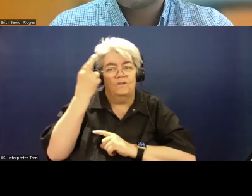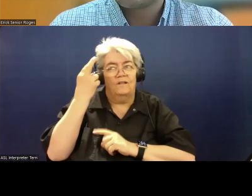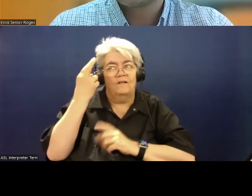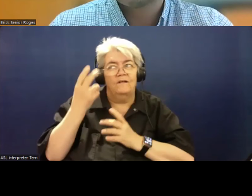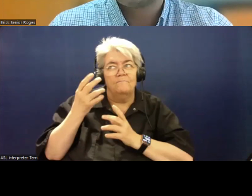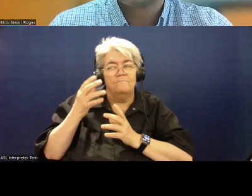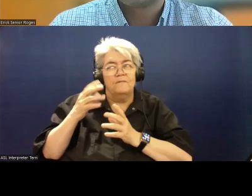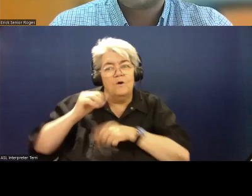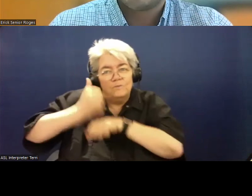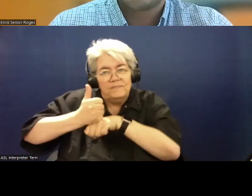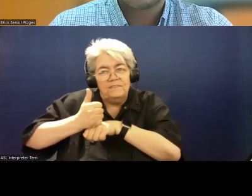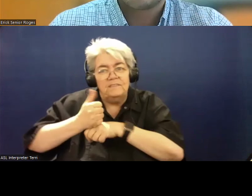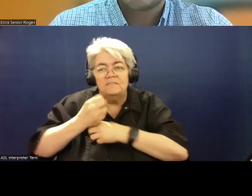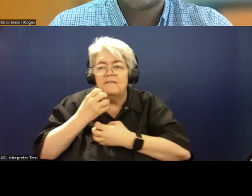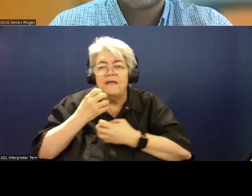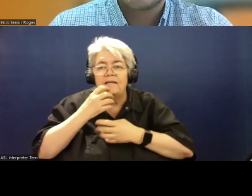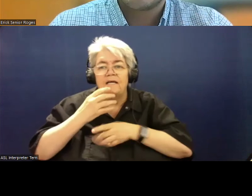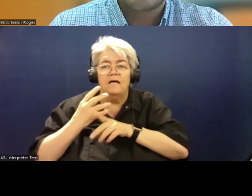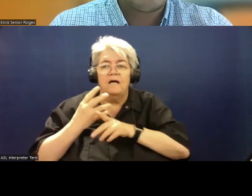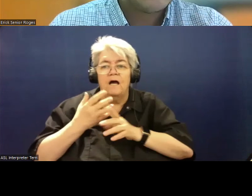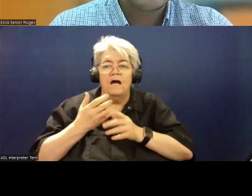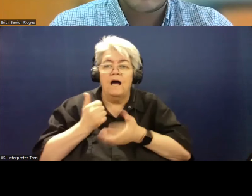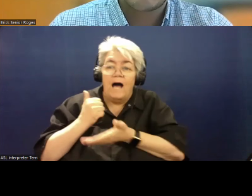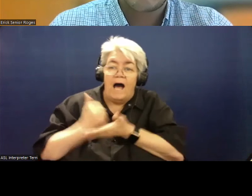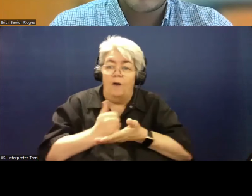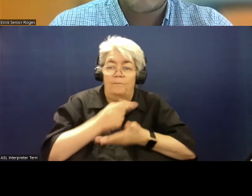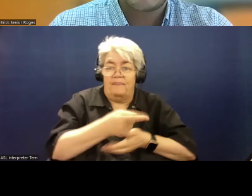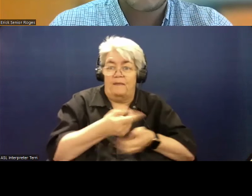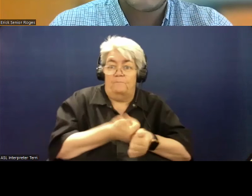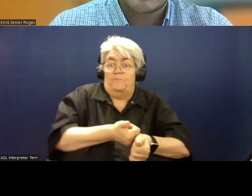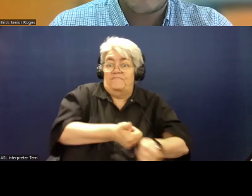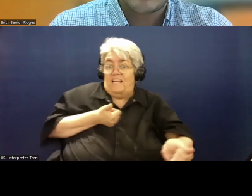I WANT TO FOCUS MORE ON THE REMAINING SLIDES THAT WE HAVE AND THE